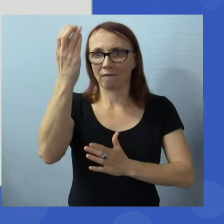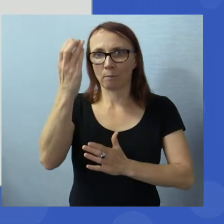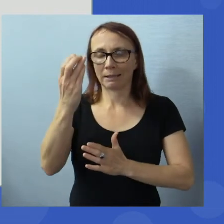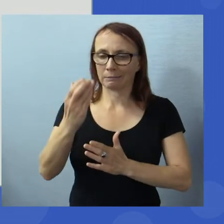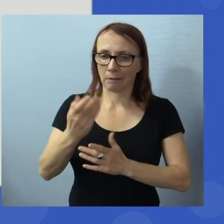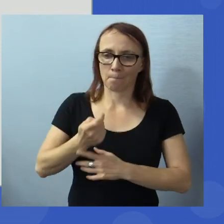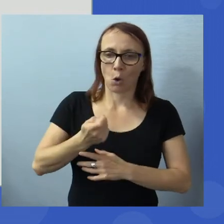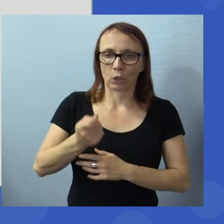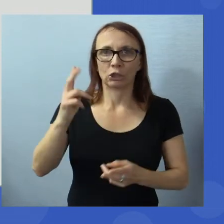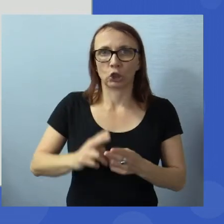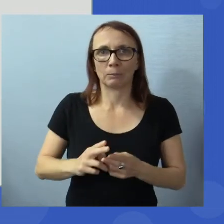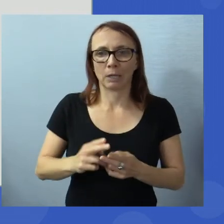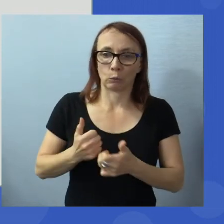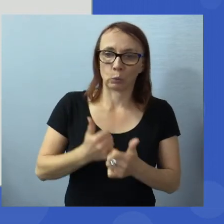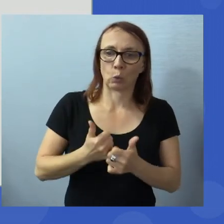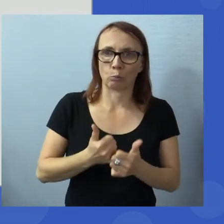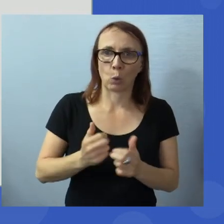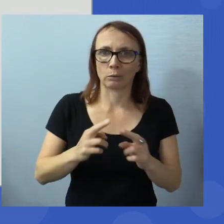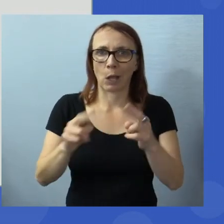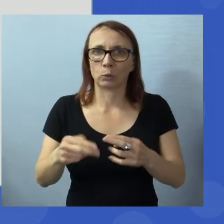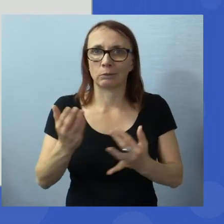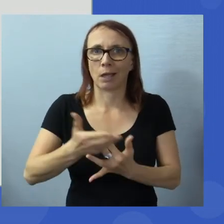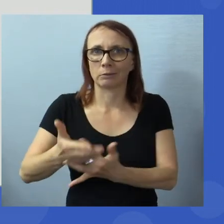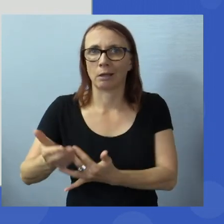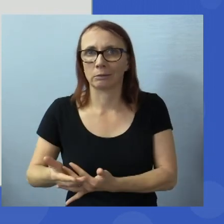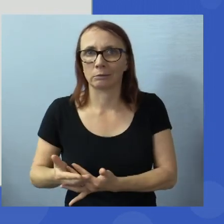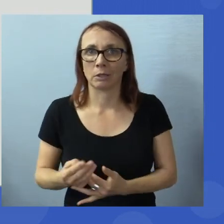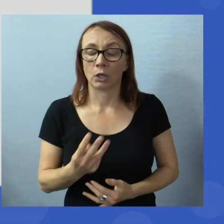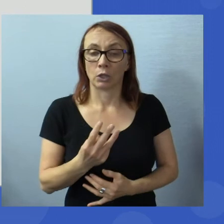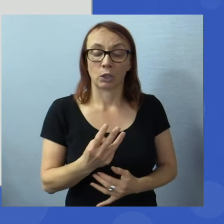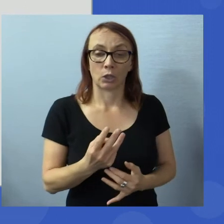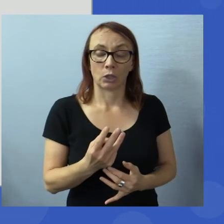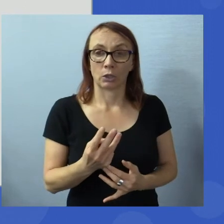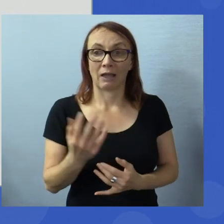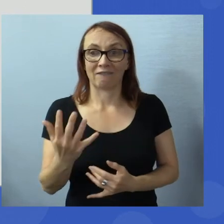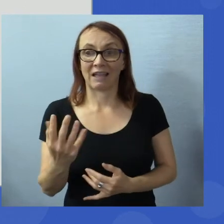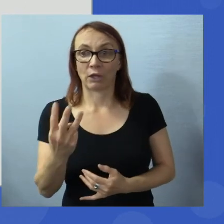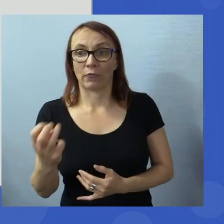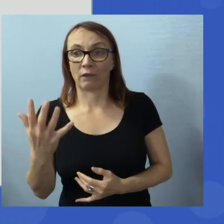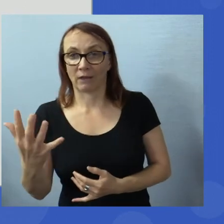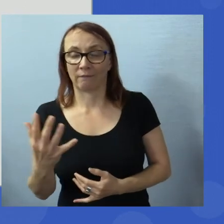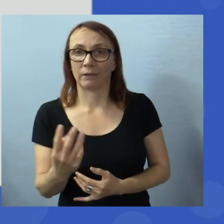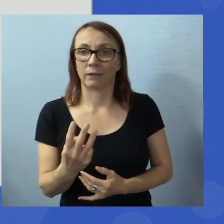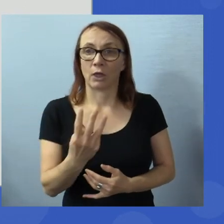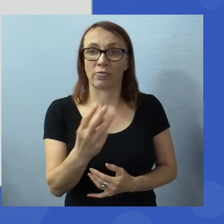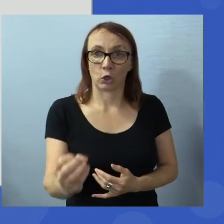Ritt to support access to the housing ladder 35% strongly agree 38% agree 17%